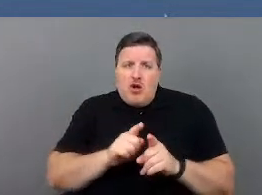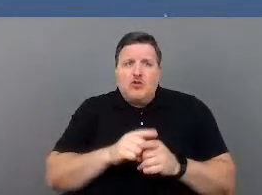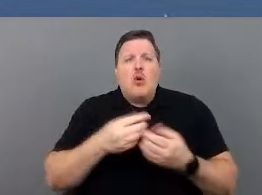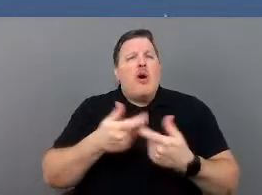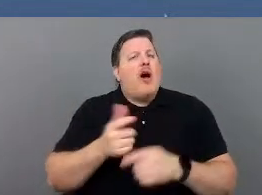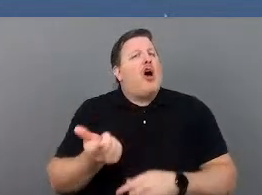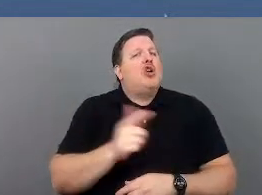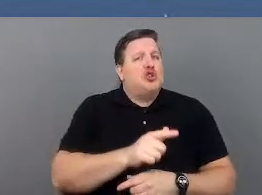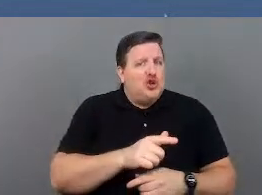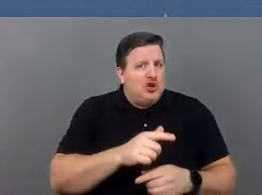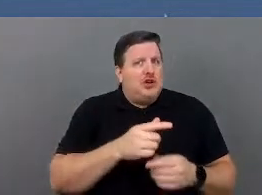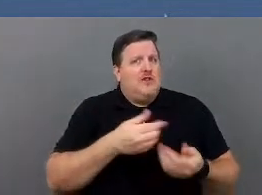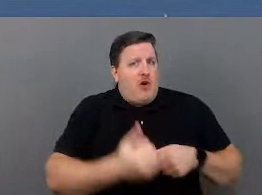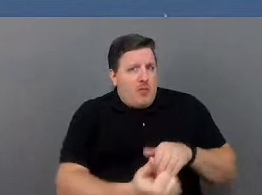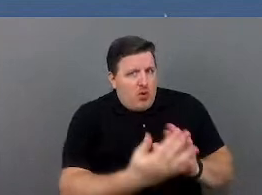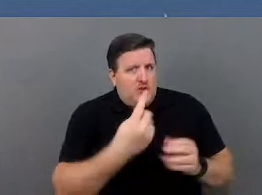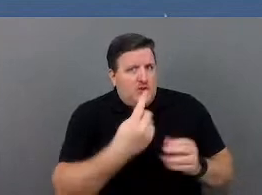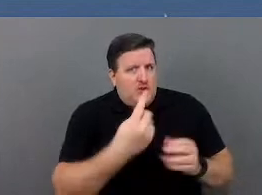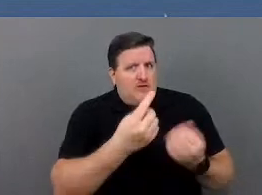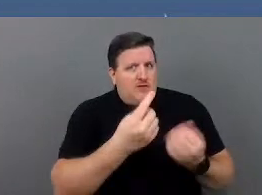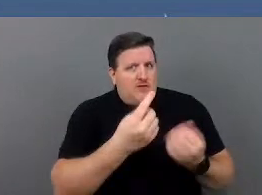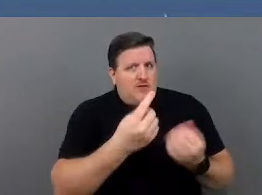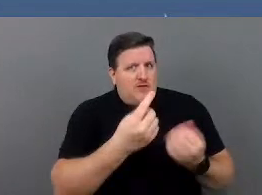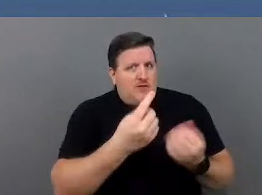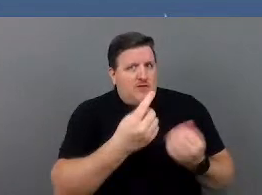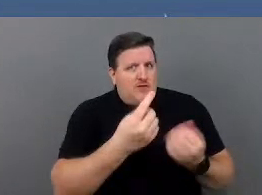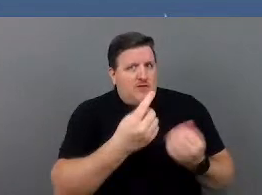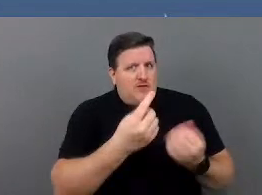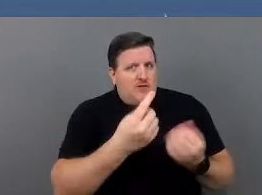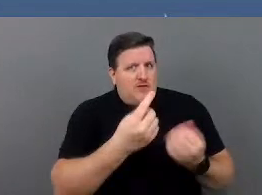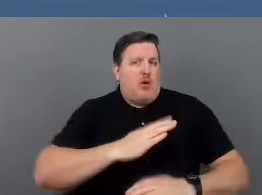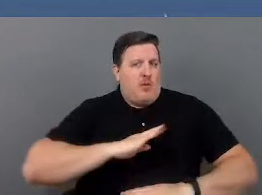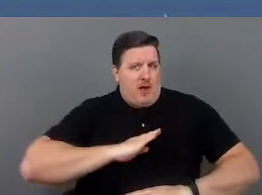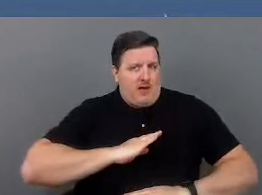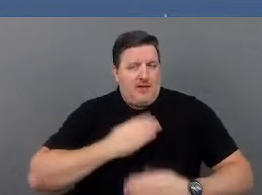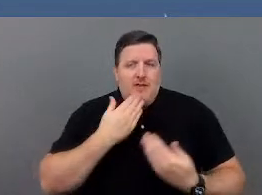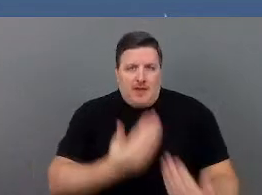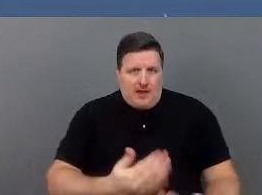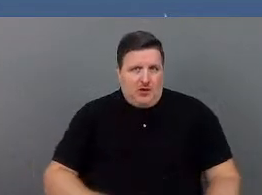THANK YOU. ≫ COUNCIL PRESIDENT BENDER: THANK YOU.